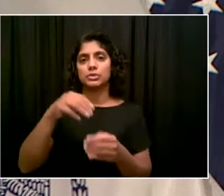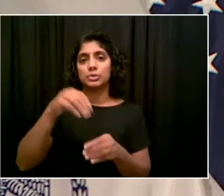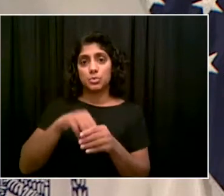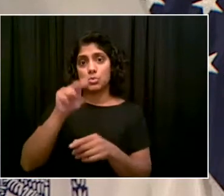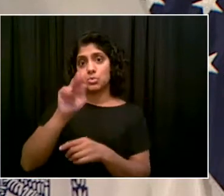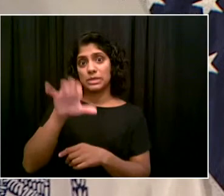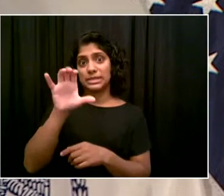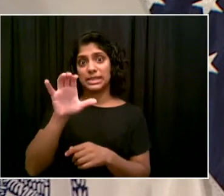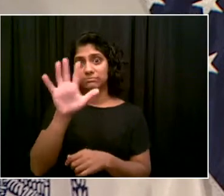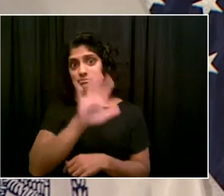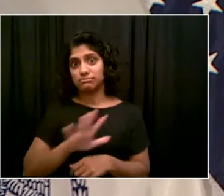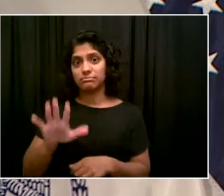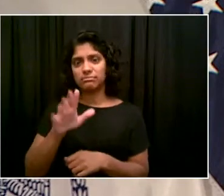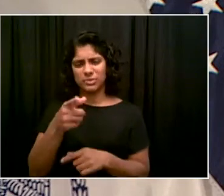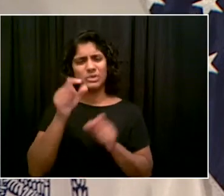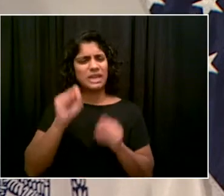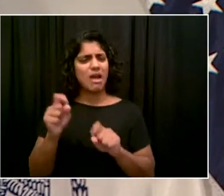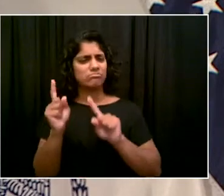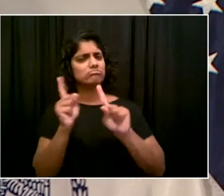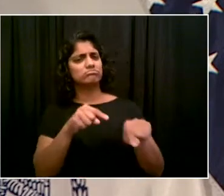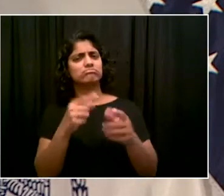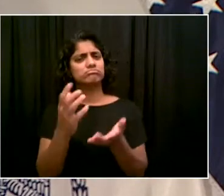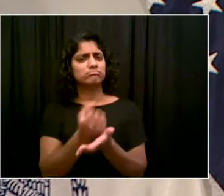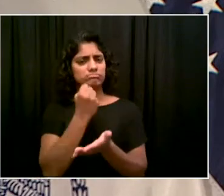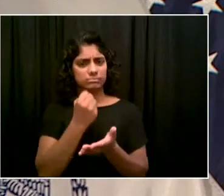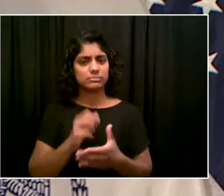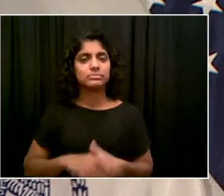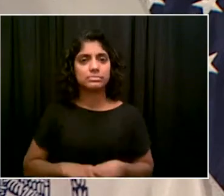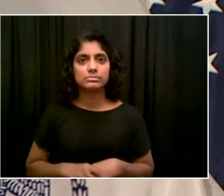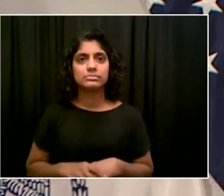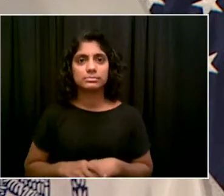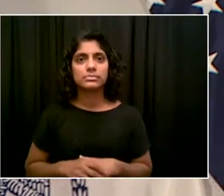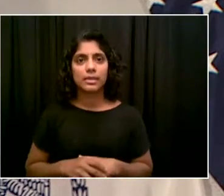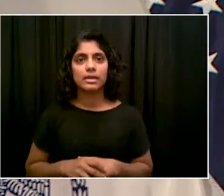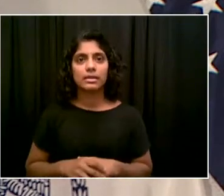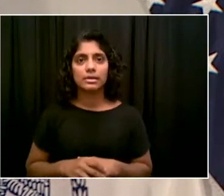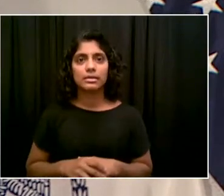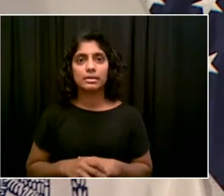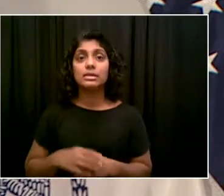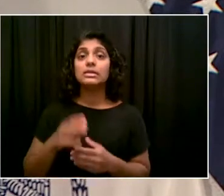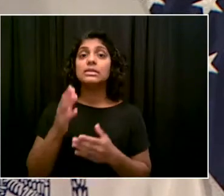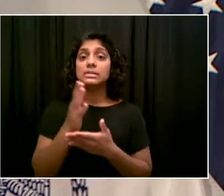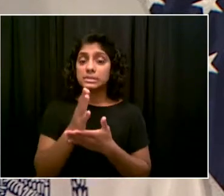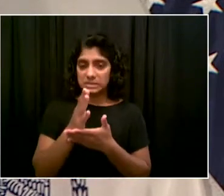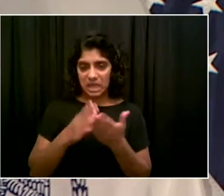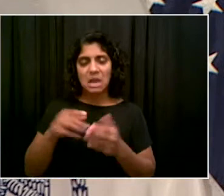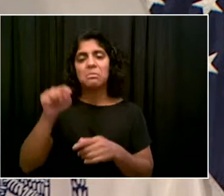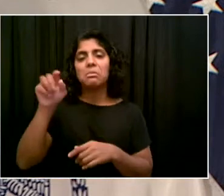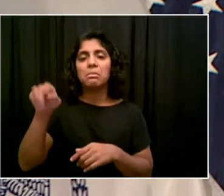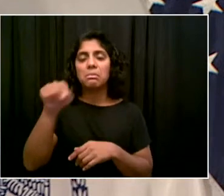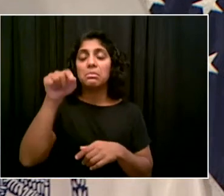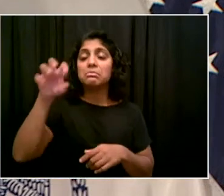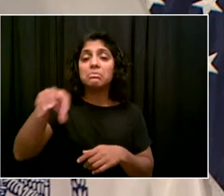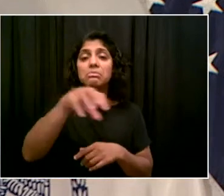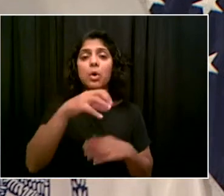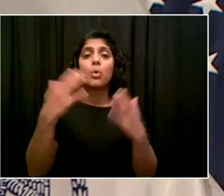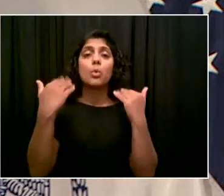AT ABOUT 100 OF THOSE CENTERS. WE HAVE SOME REALLY GOOD QUESTIONS RFOM THE MEDIA ABOUT